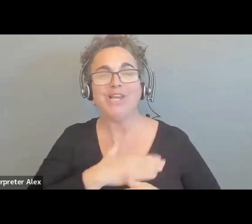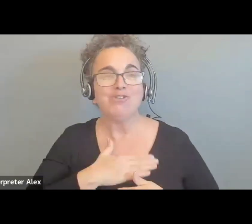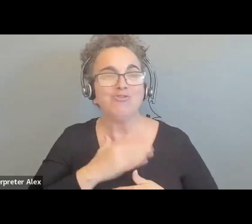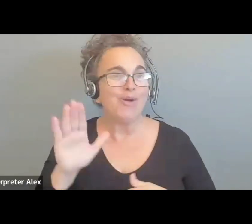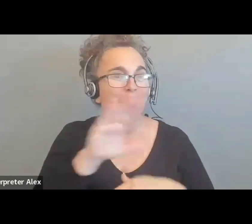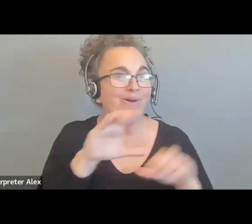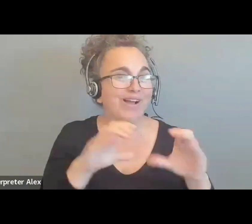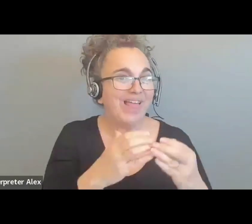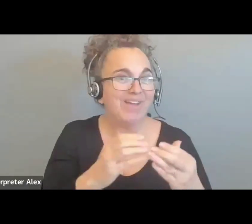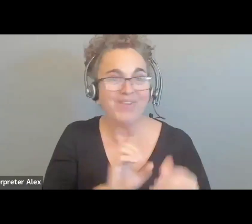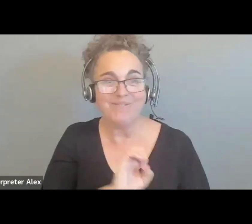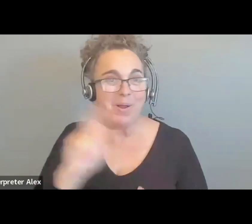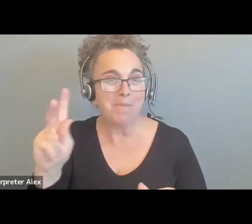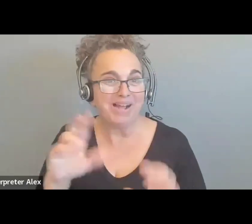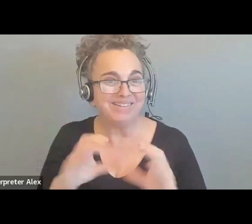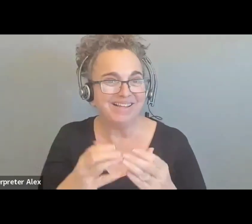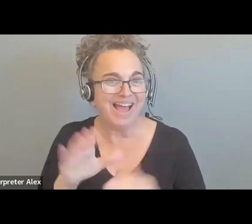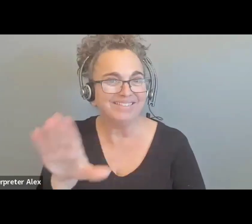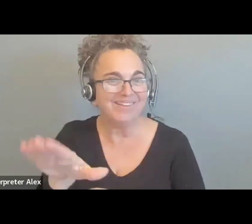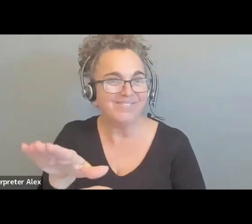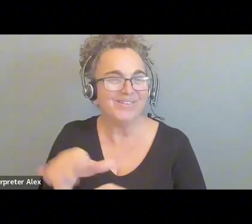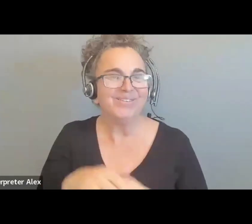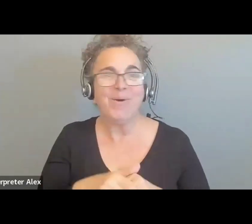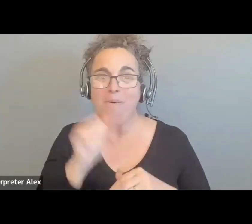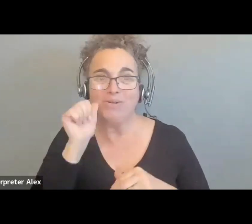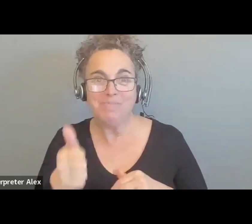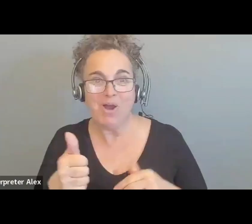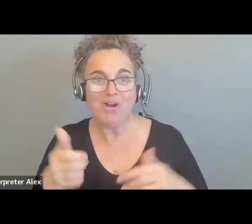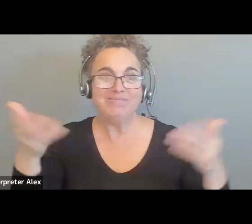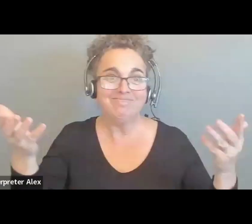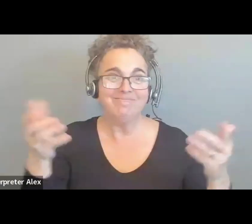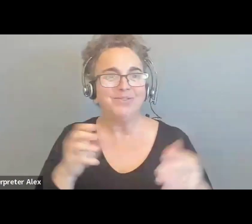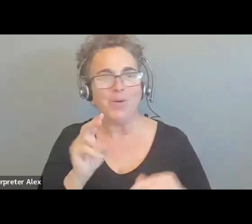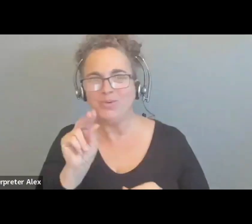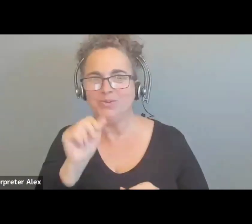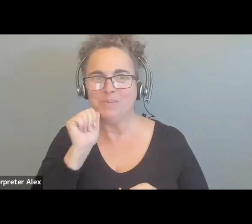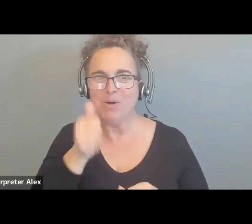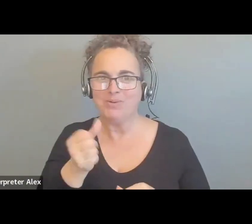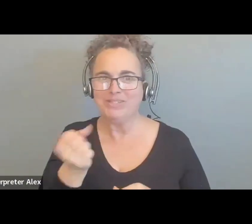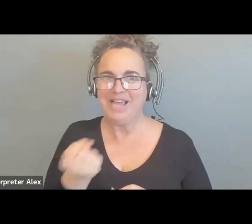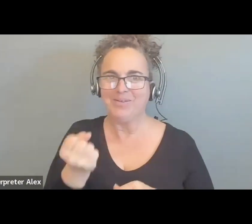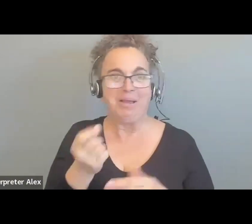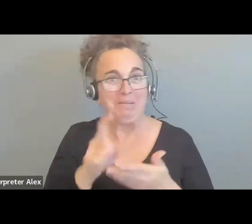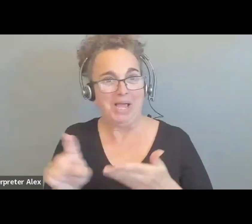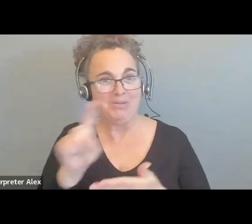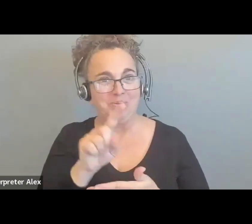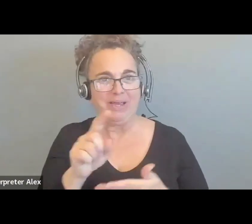If you have to go to class later today or tomorrow? Nope, tomorrow's Saturday, next week whenever you're going to class.